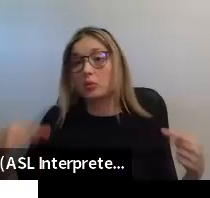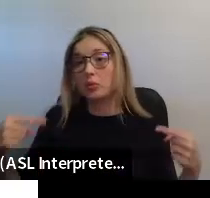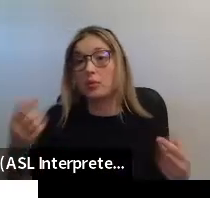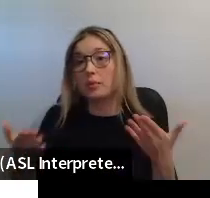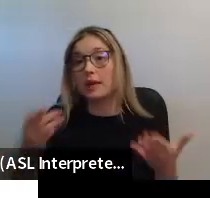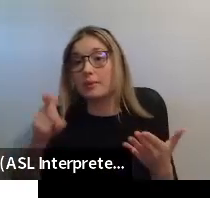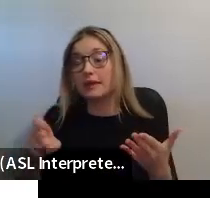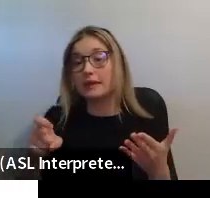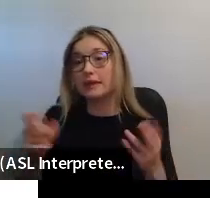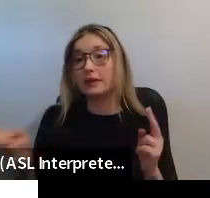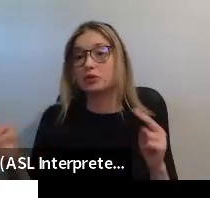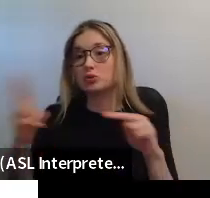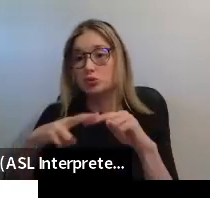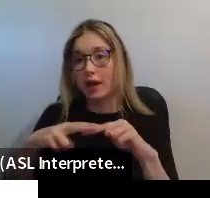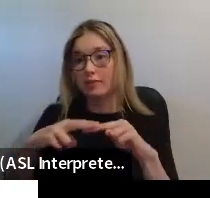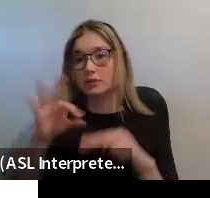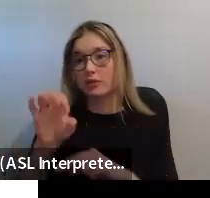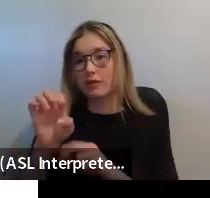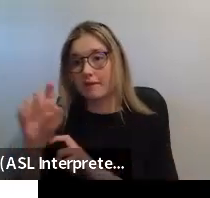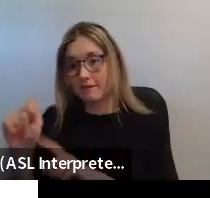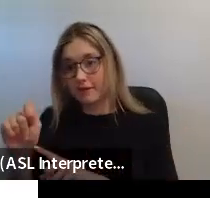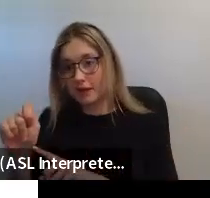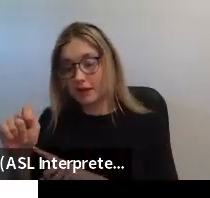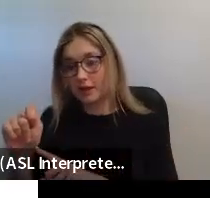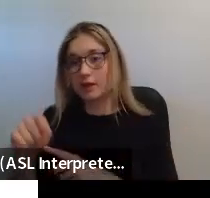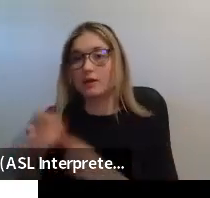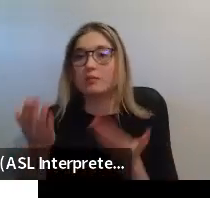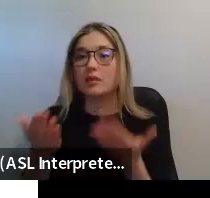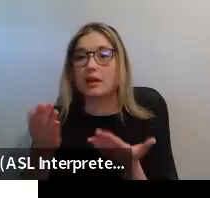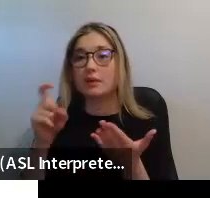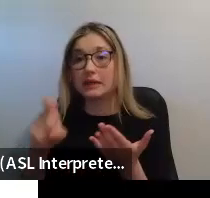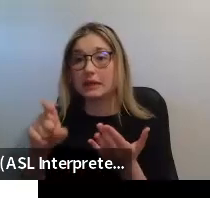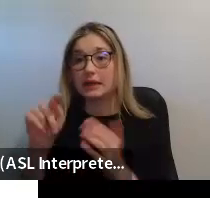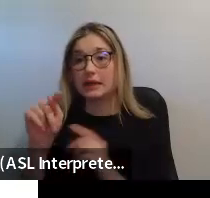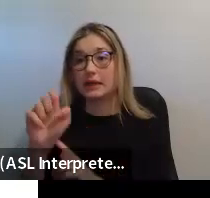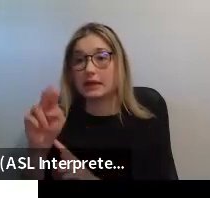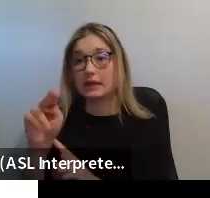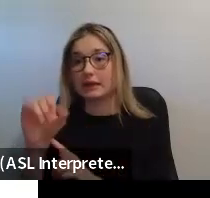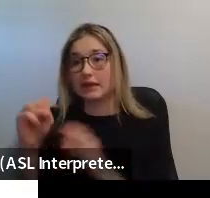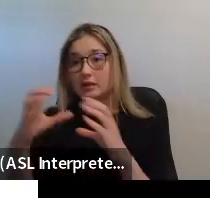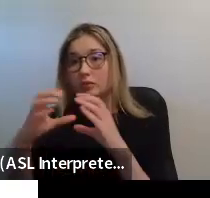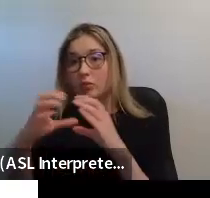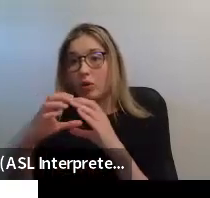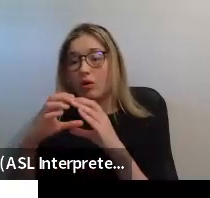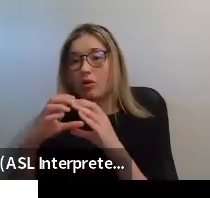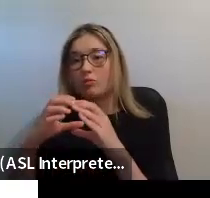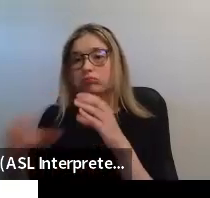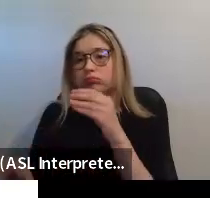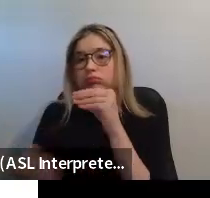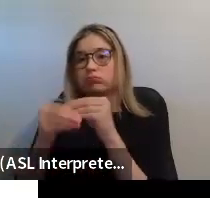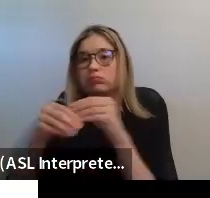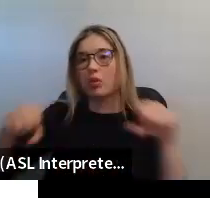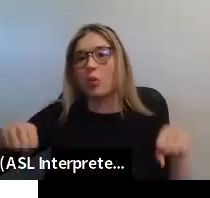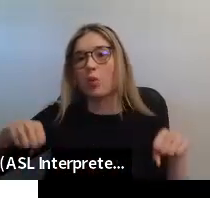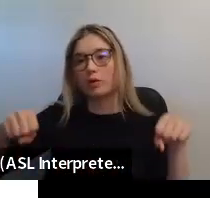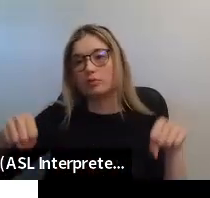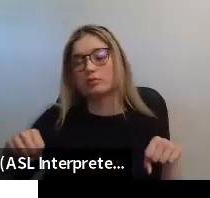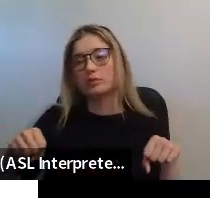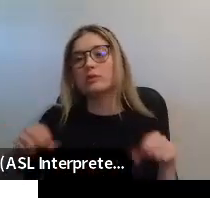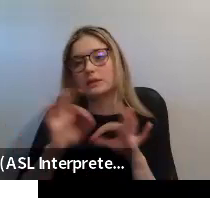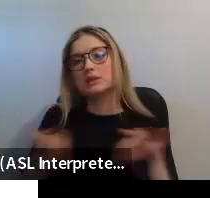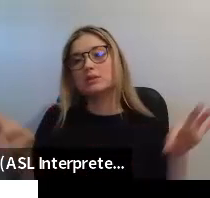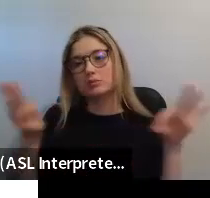So being able to contact that person is really important in this process.